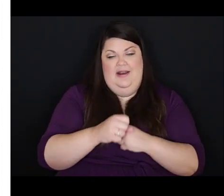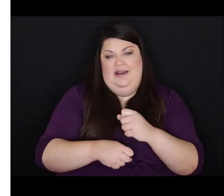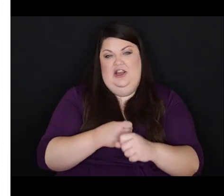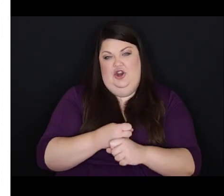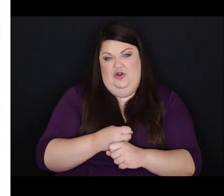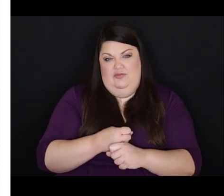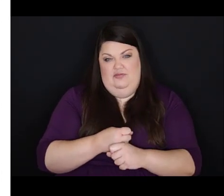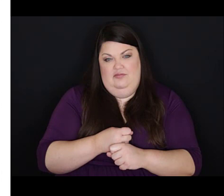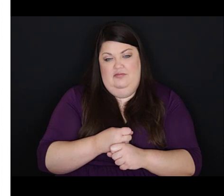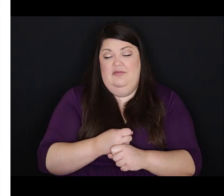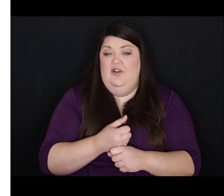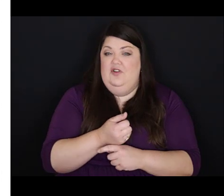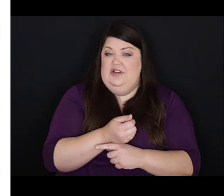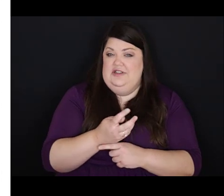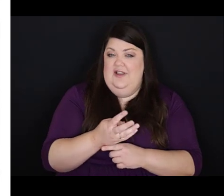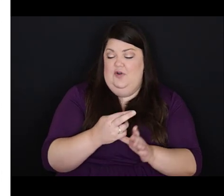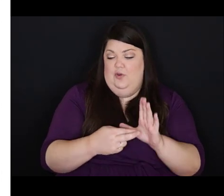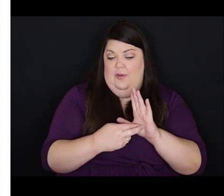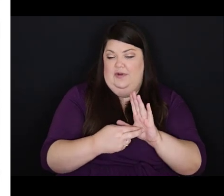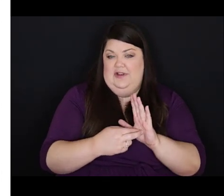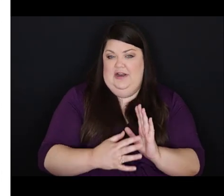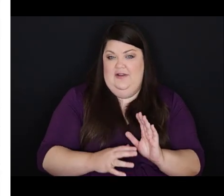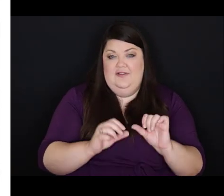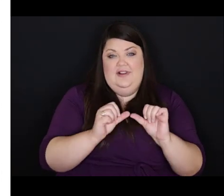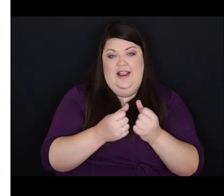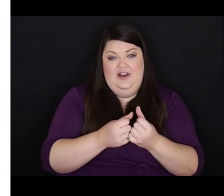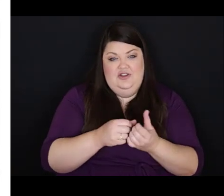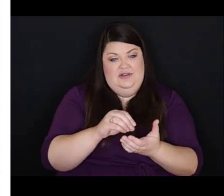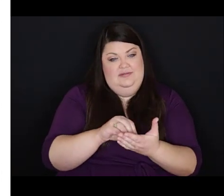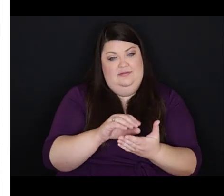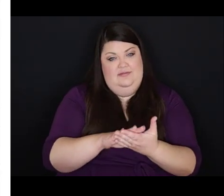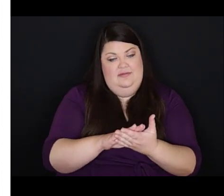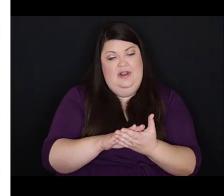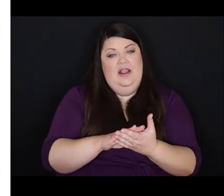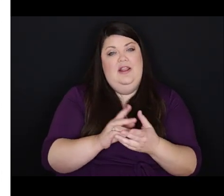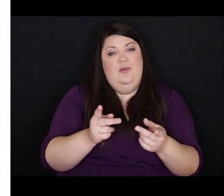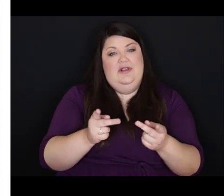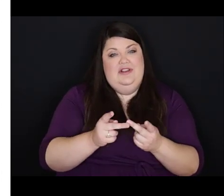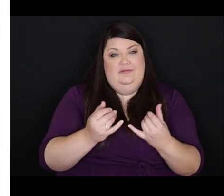For several representatives, the agency indicated the position is currently vacant